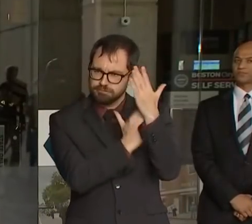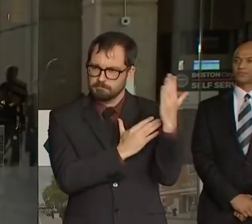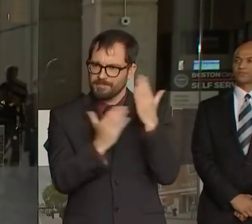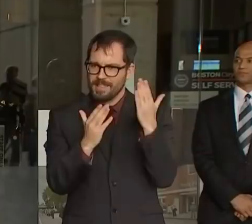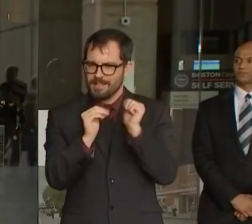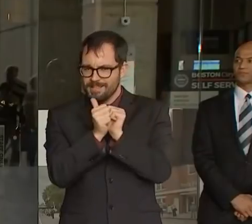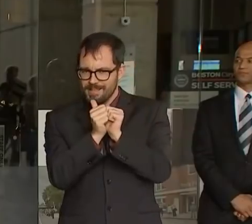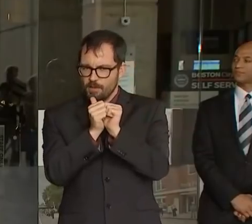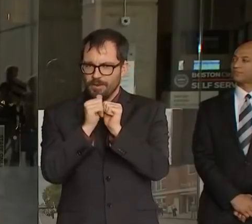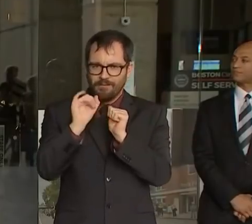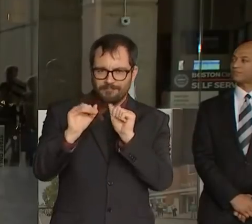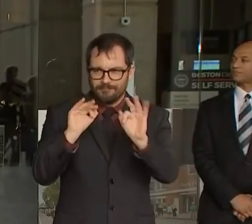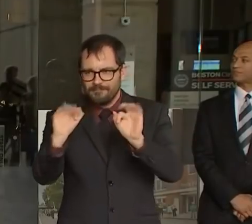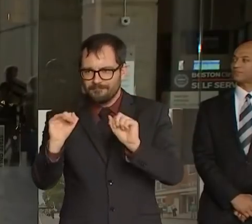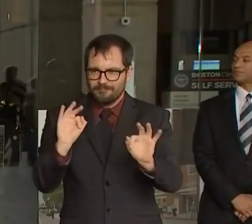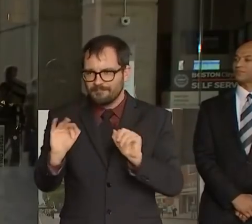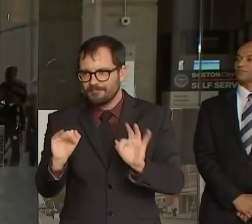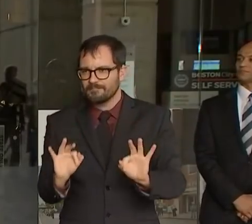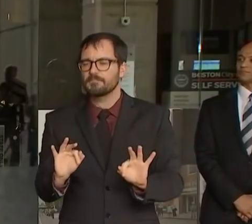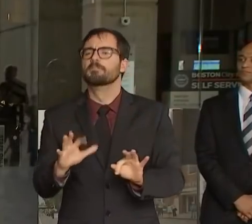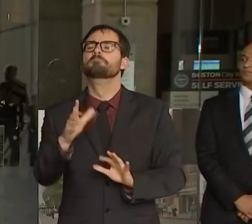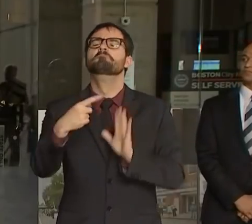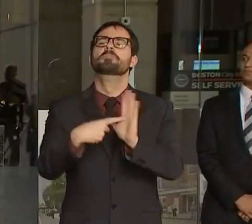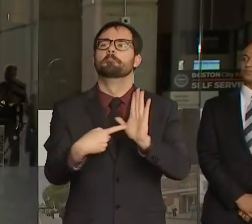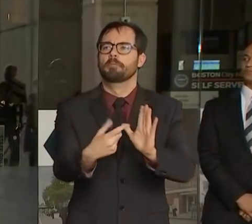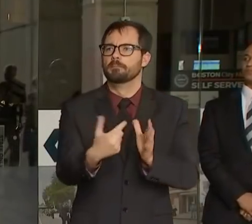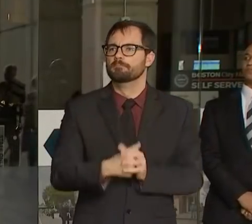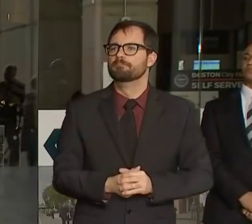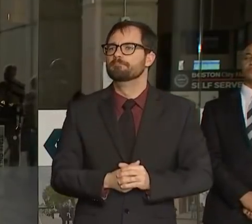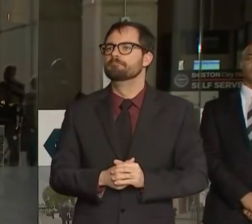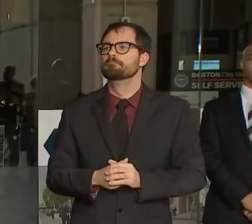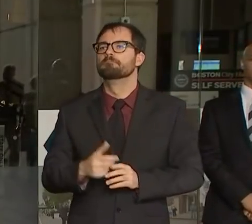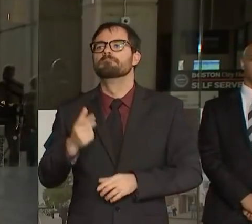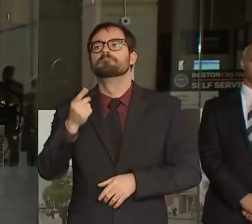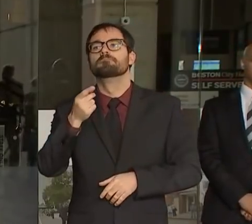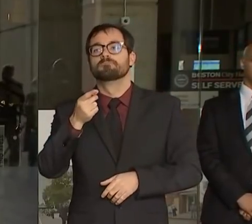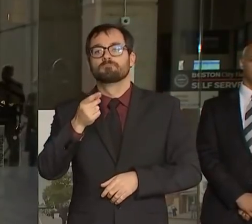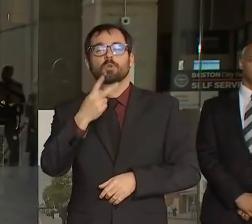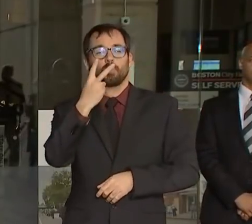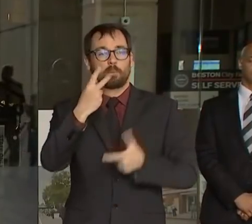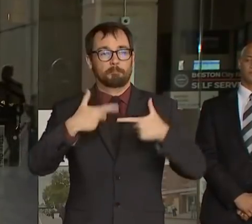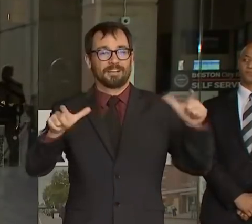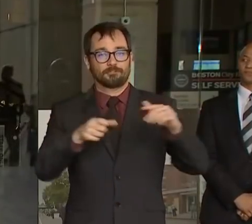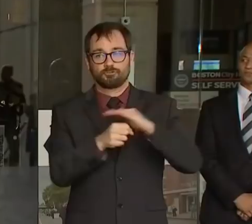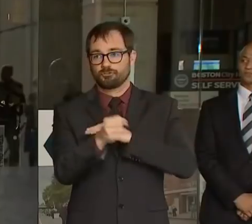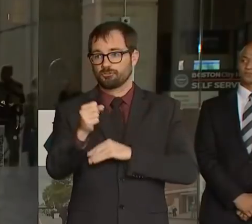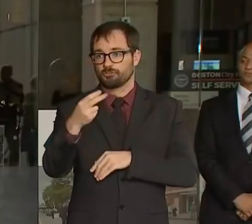COMPETENT THE PLAN. WE ARE ACTING ON PARTS OF THE PLAN. WE ARE WRITING FACILITIES FOR SCREENING, TESTING AND